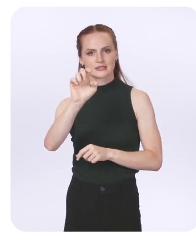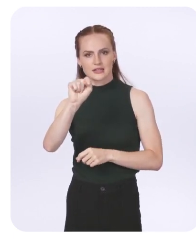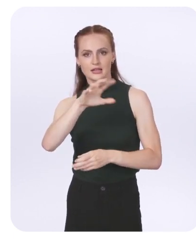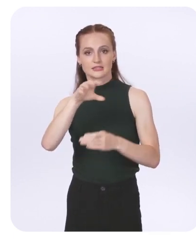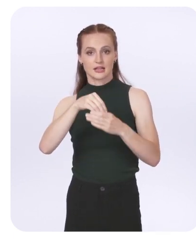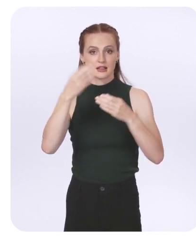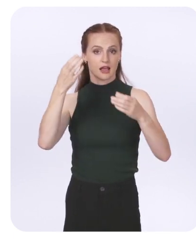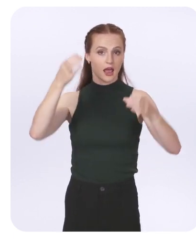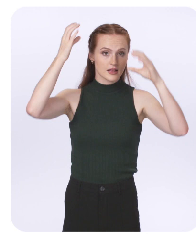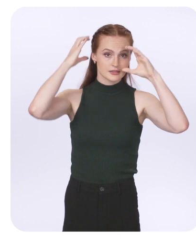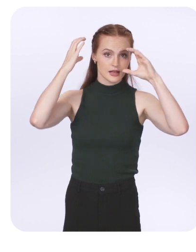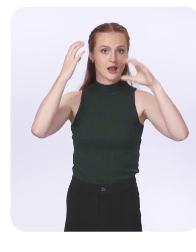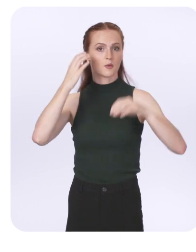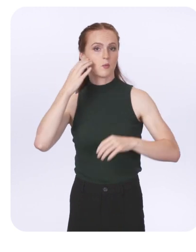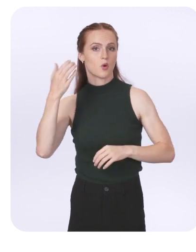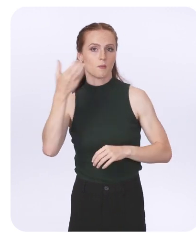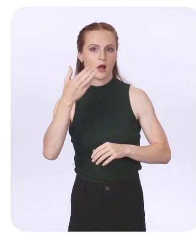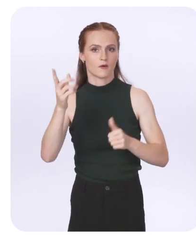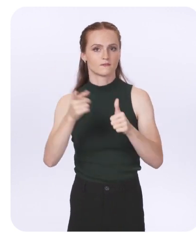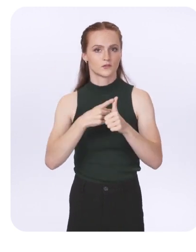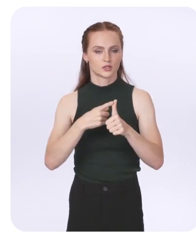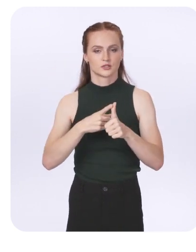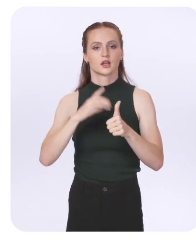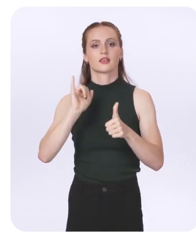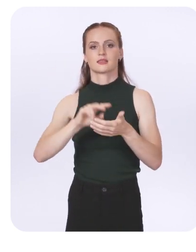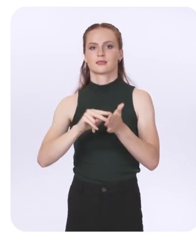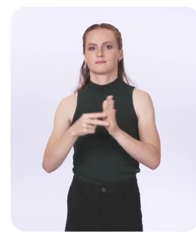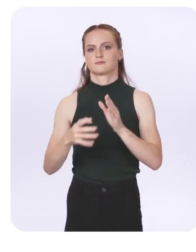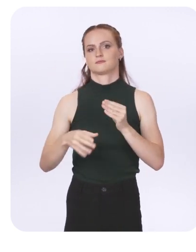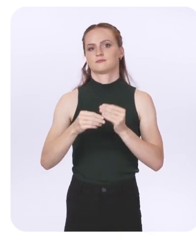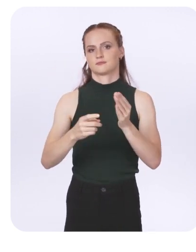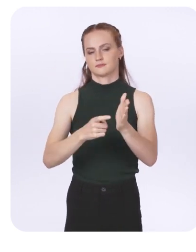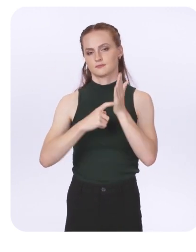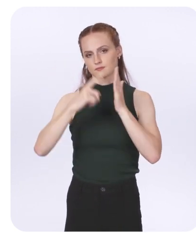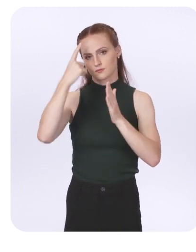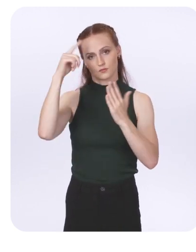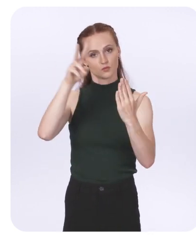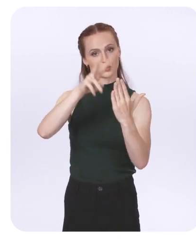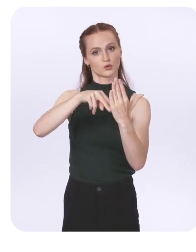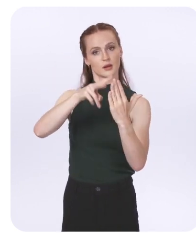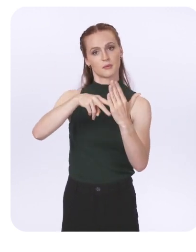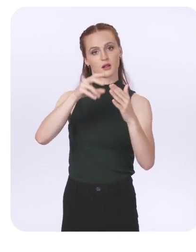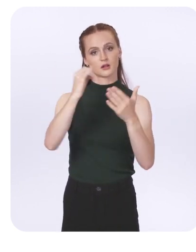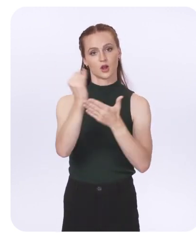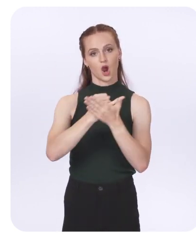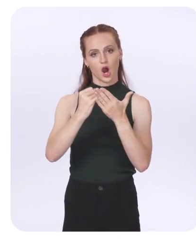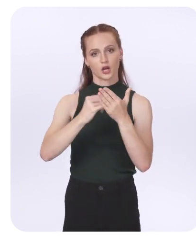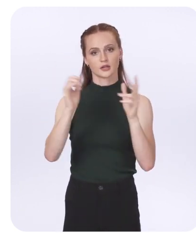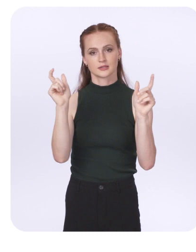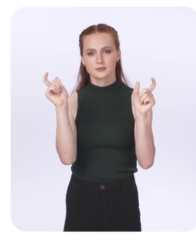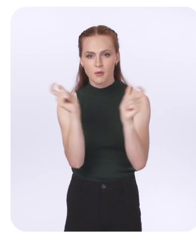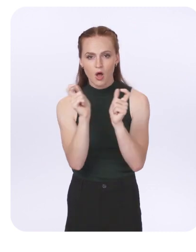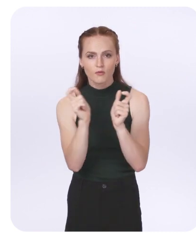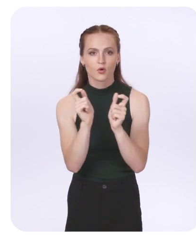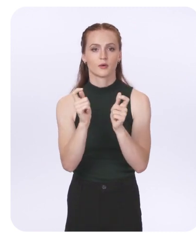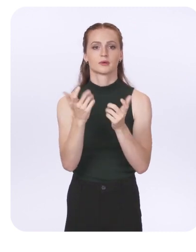Remember to include the guidelines available in the developer portal and adding plenty of information about your game.